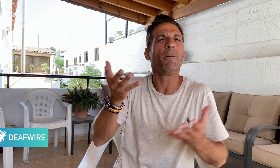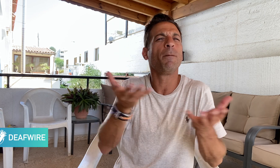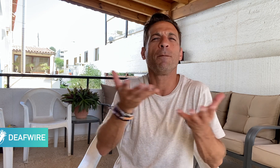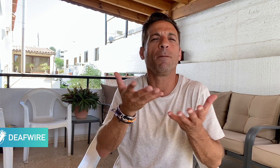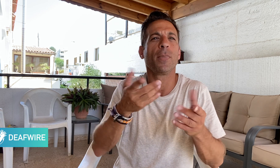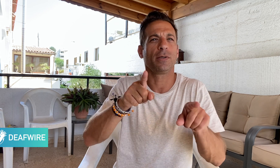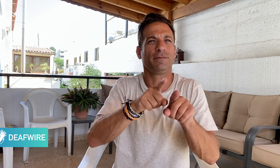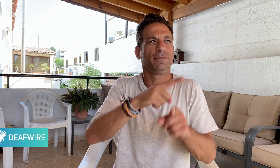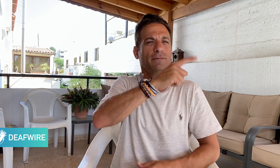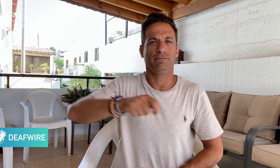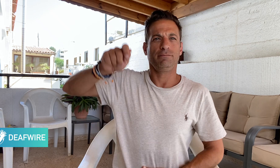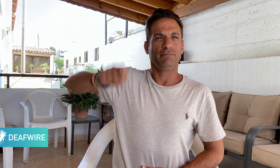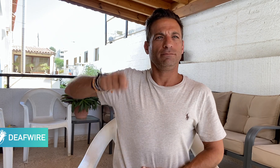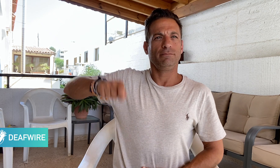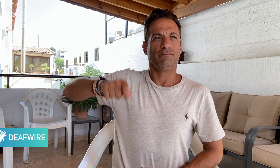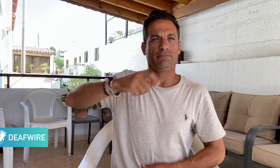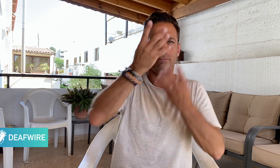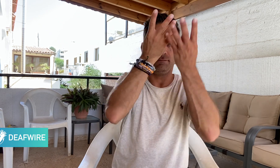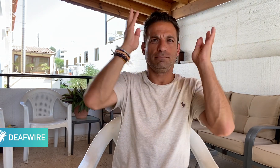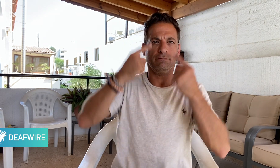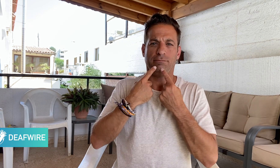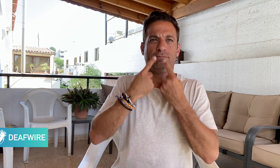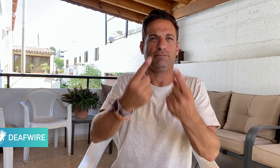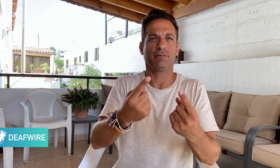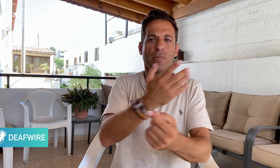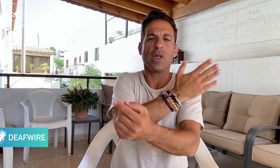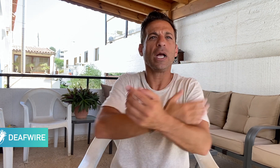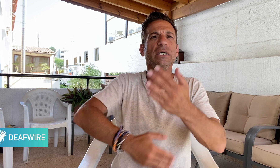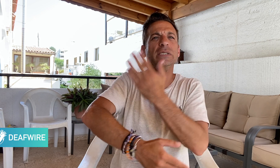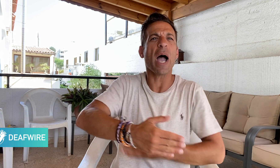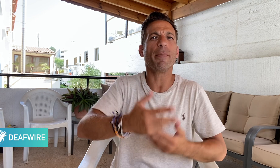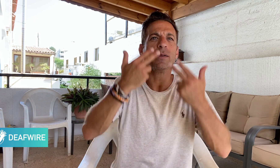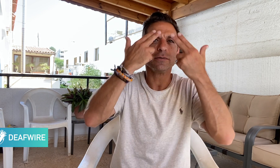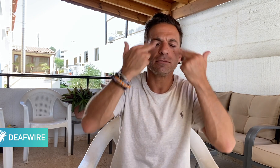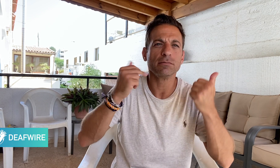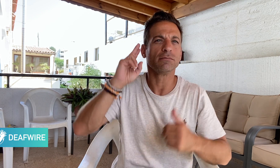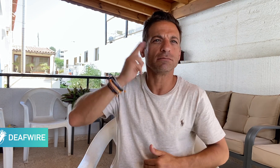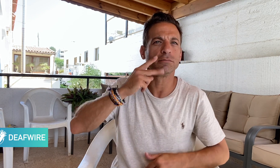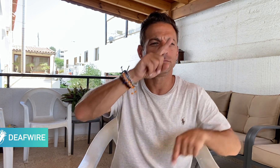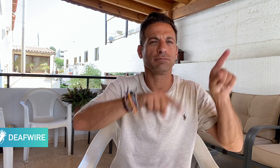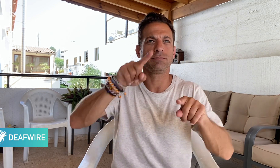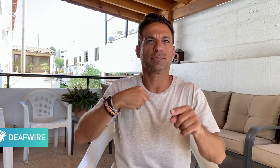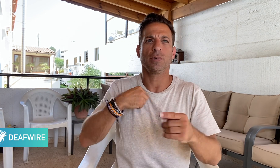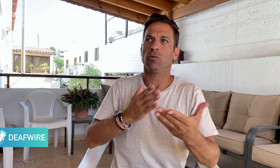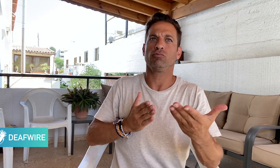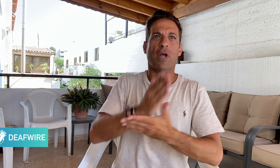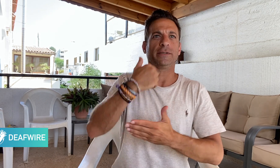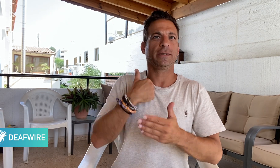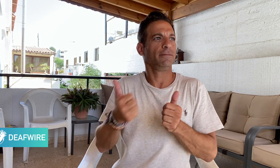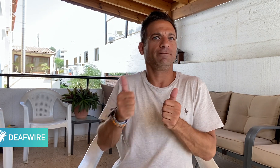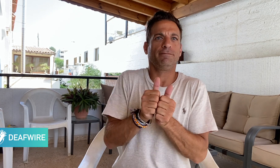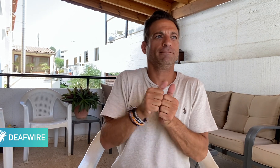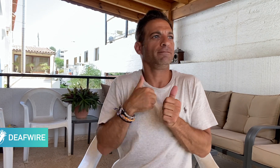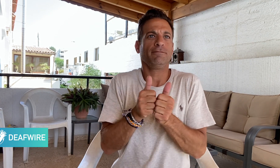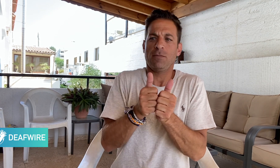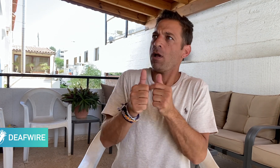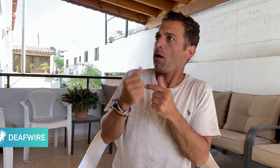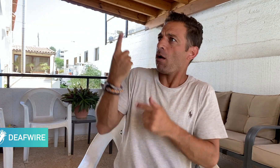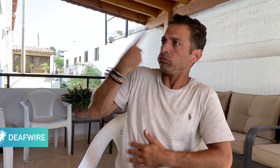and gives it to somebody else - a guard or “protector” who makes